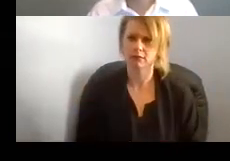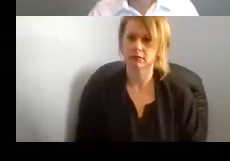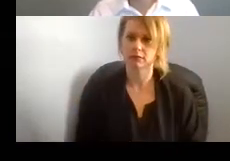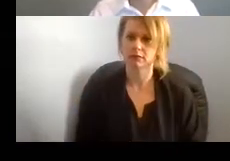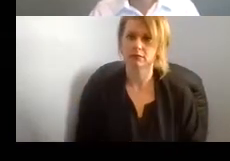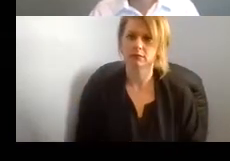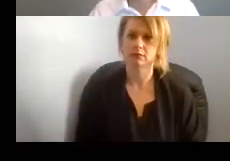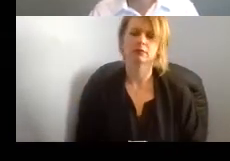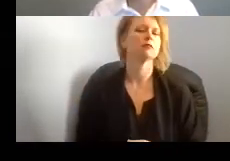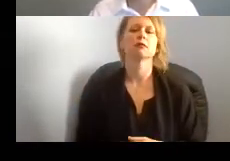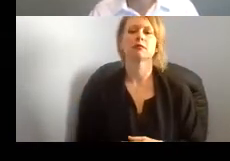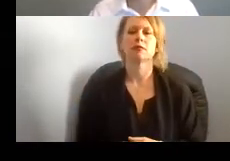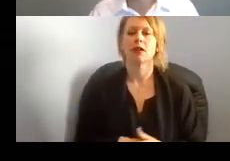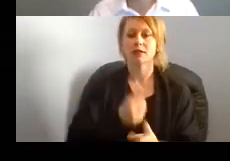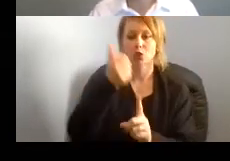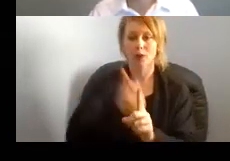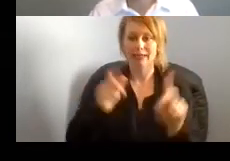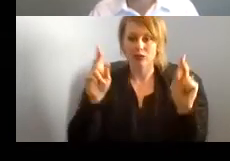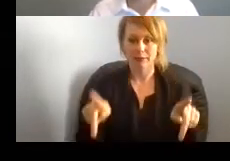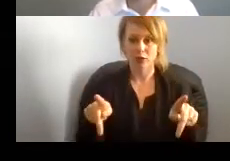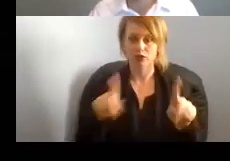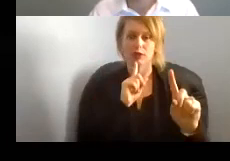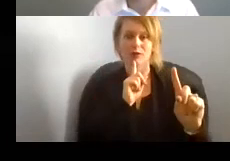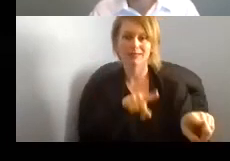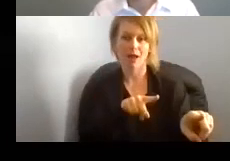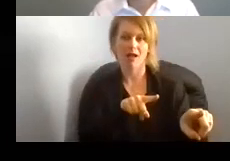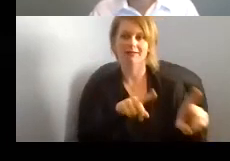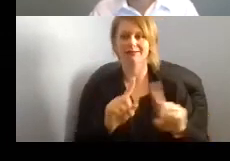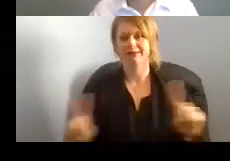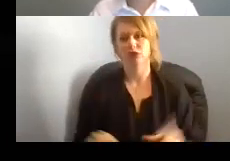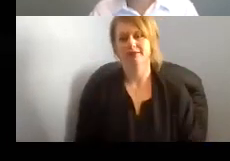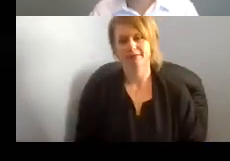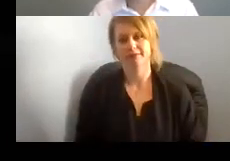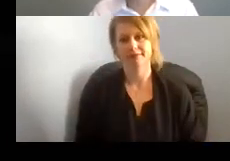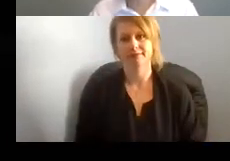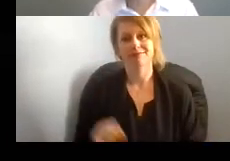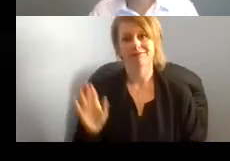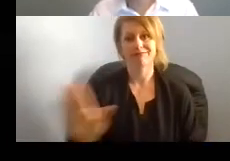Each person responds to these events differently. And our experiences are quite different.